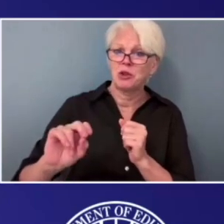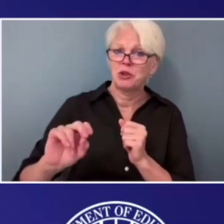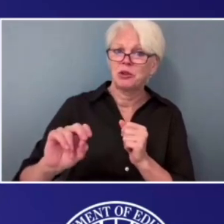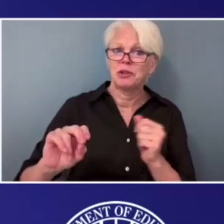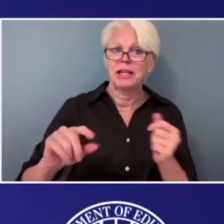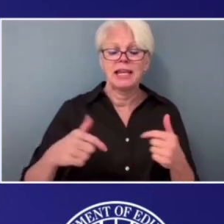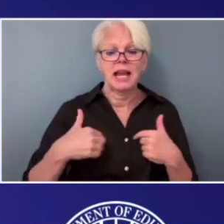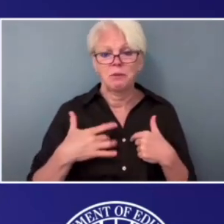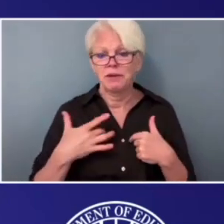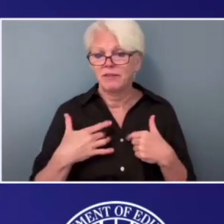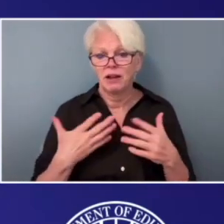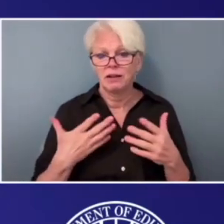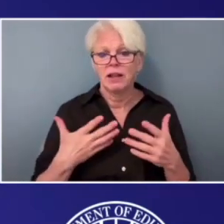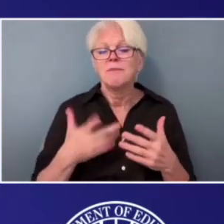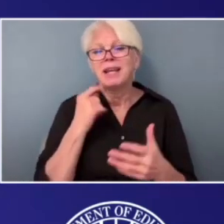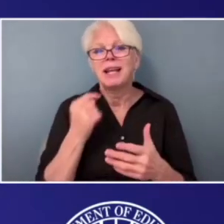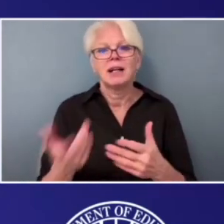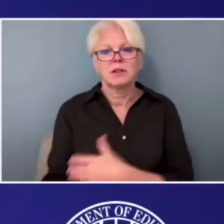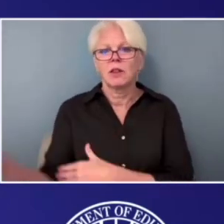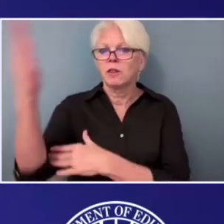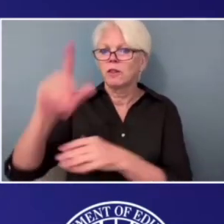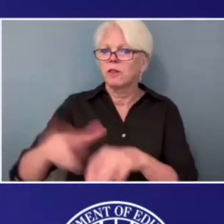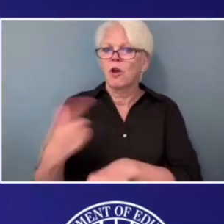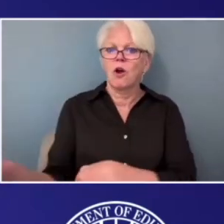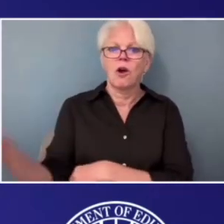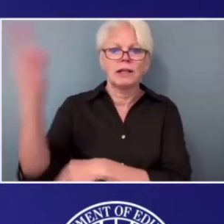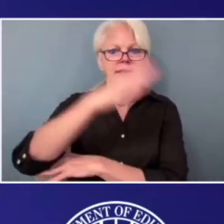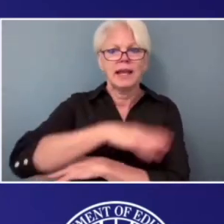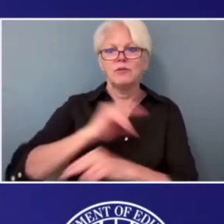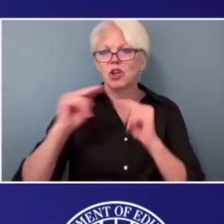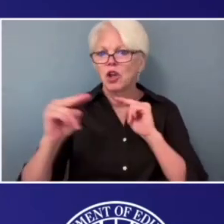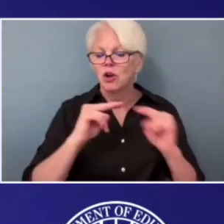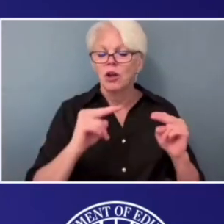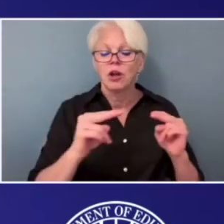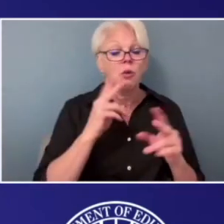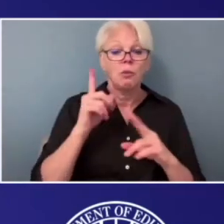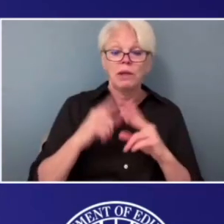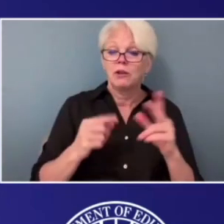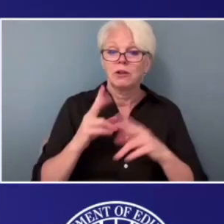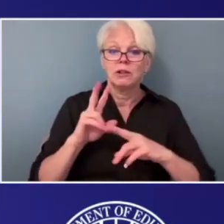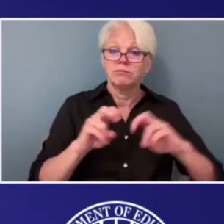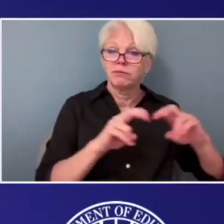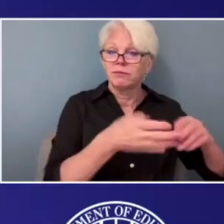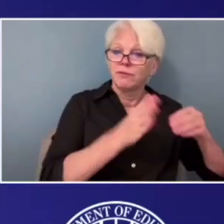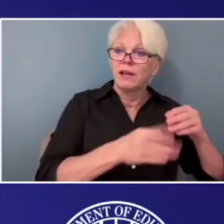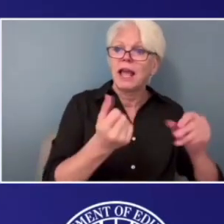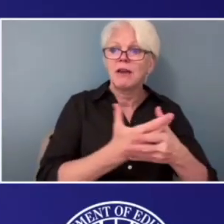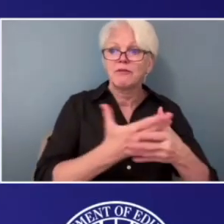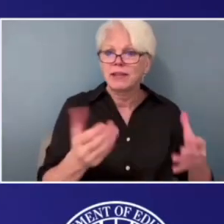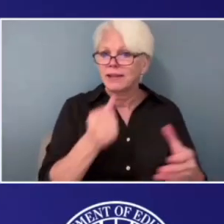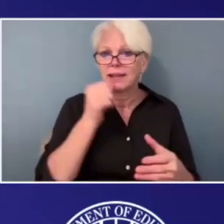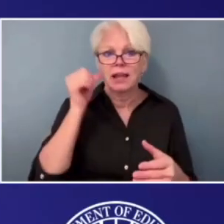after a very long day of negotiations, flesh all of the pieces out that we want. So we ask you to let us take a few more